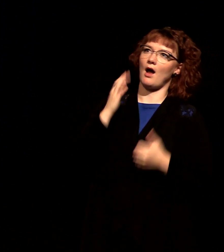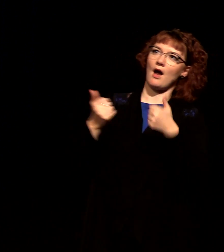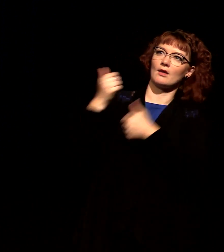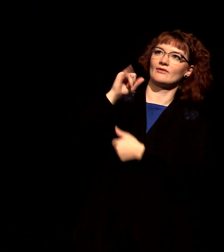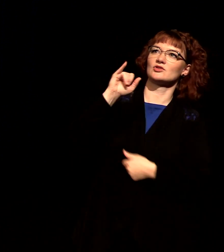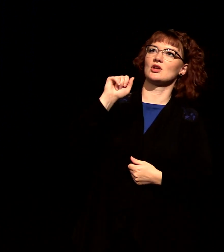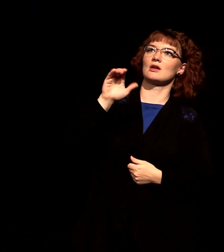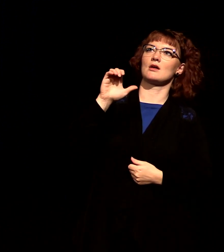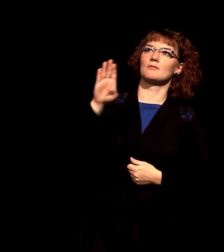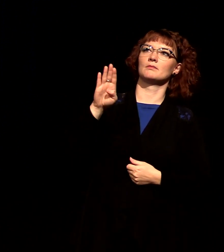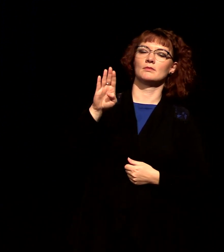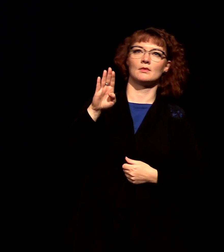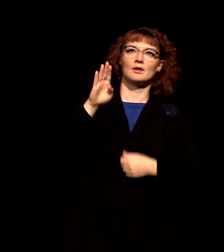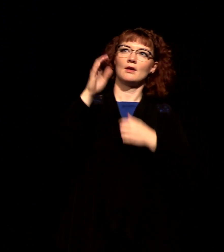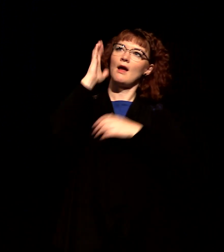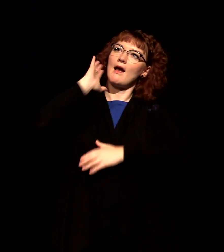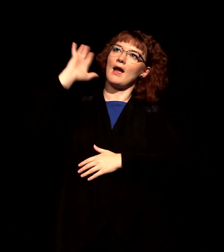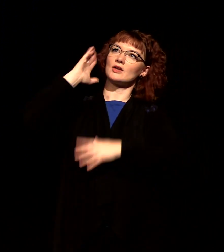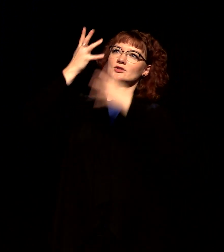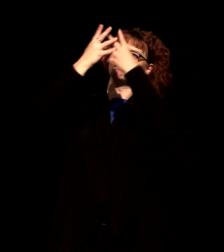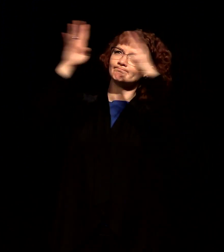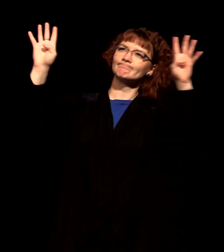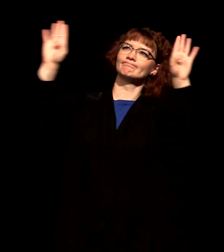up Ancient Gates, open up ancient doors and let the King